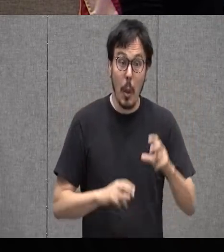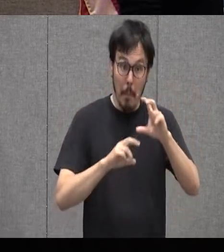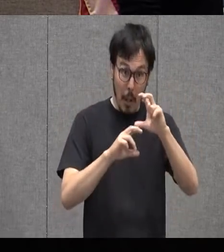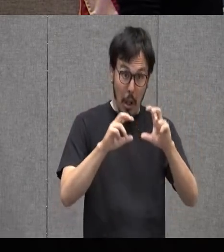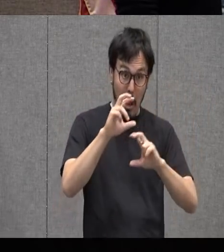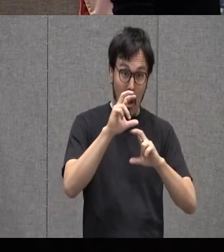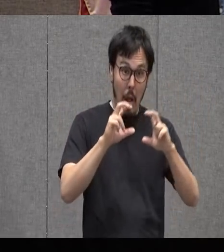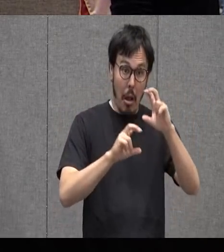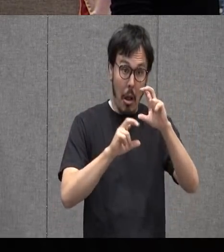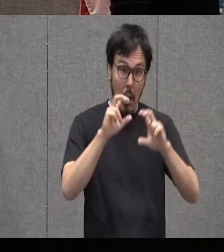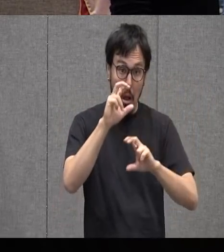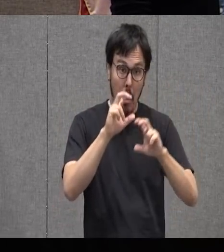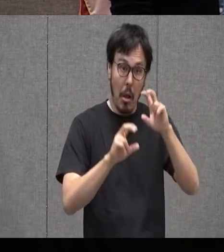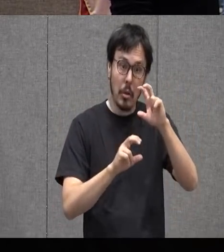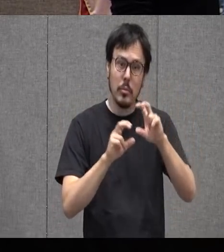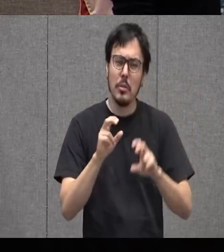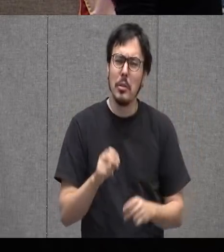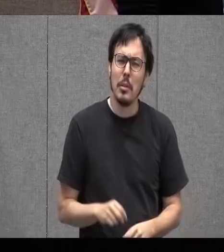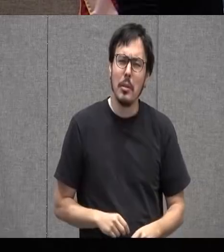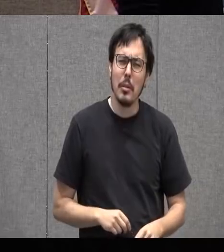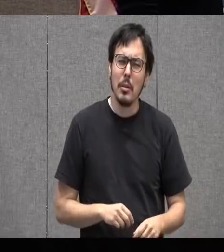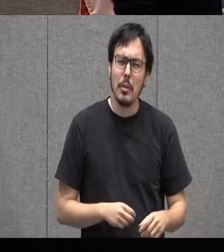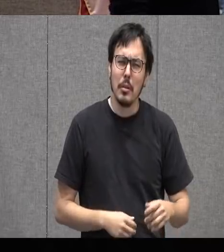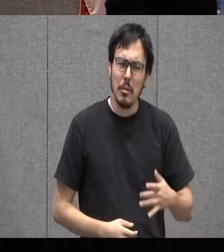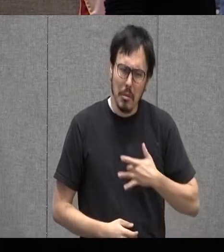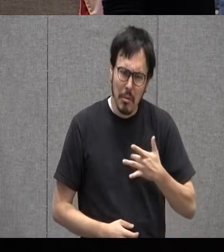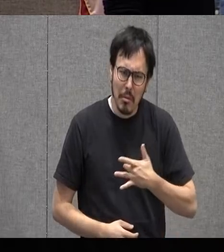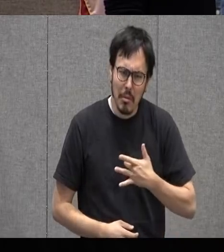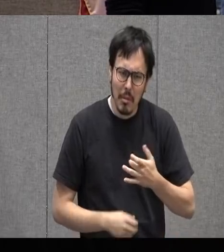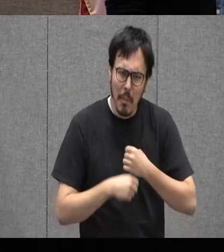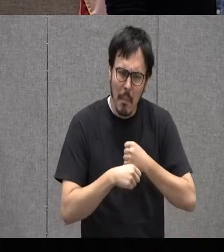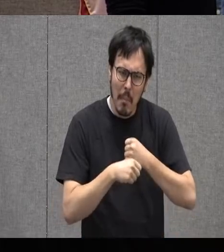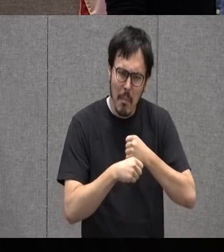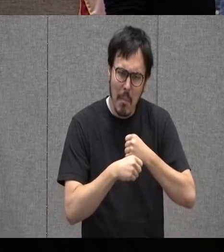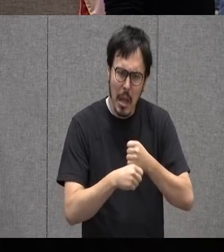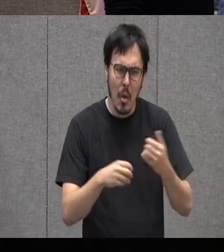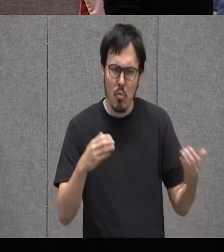do you think that we are creating a new substance